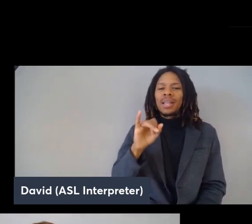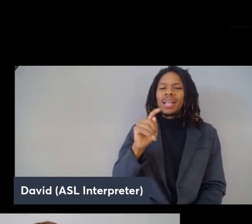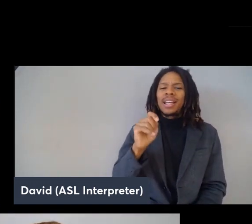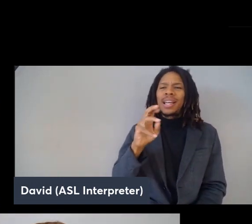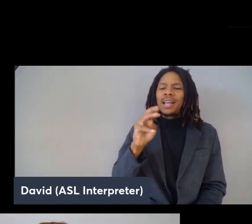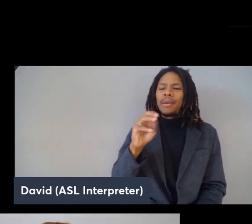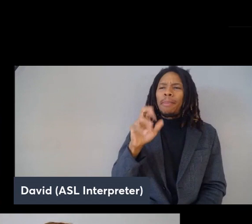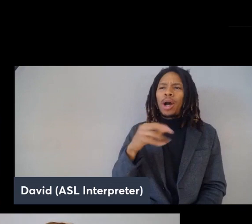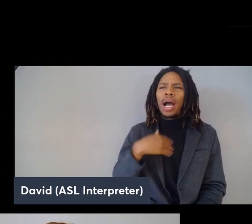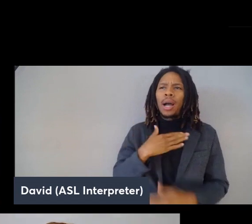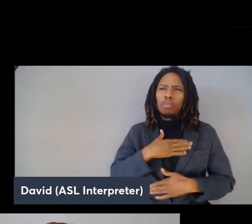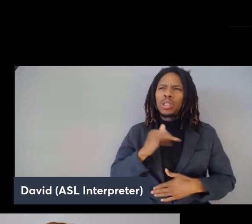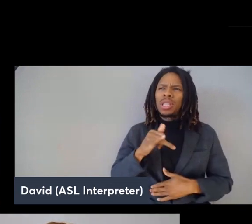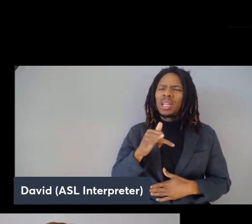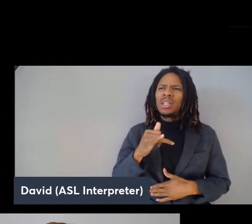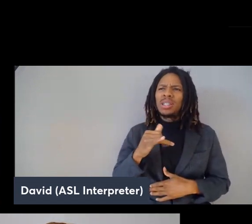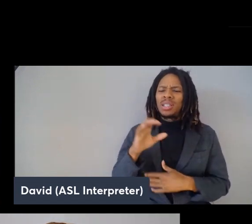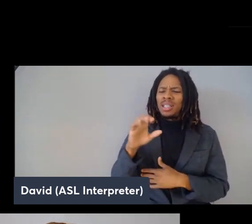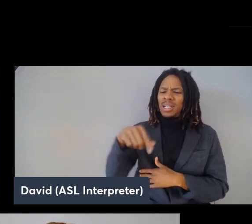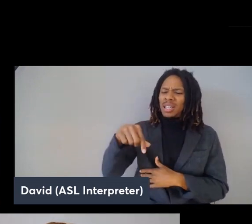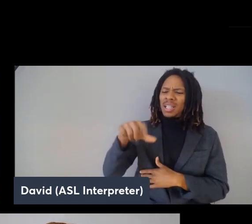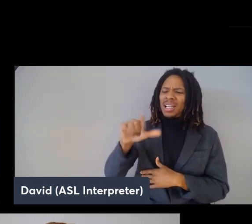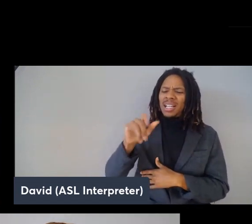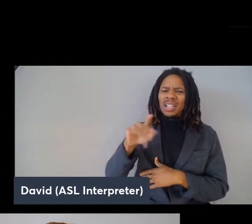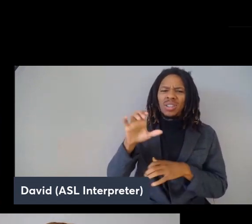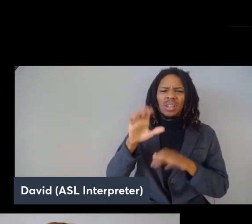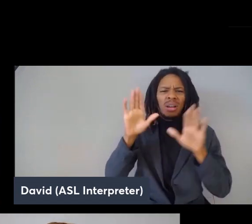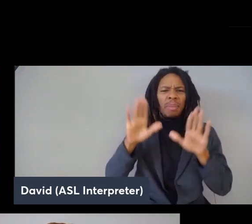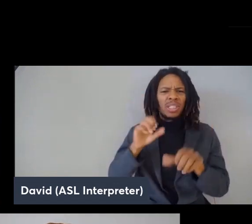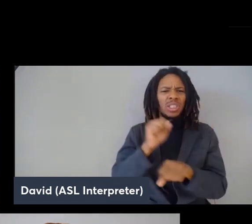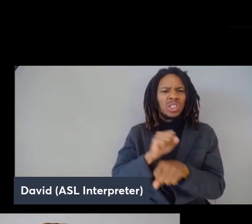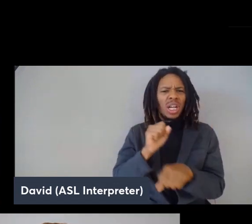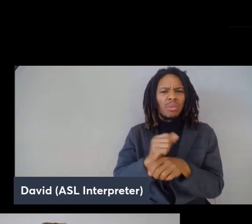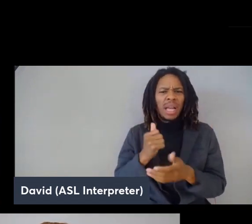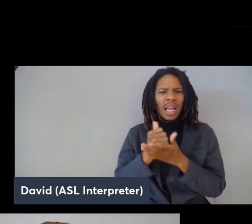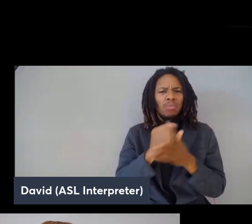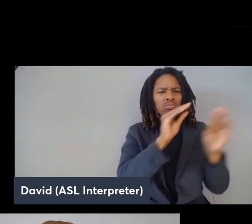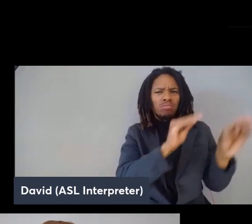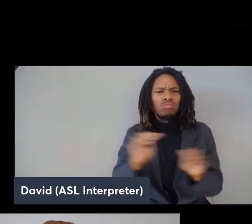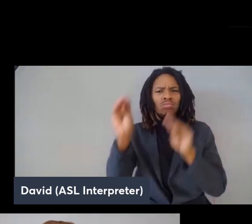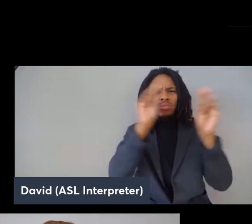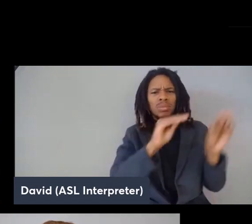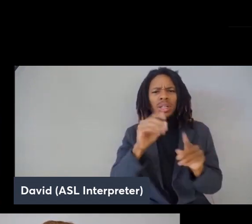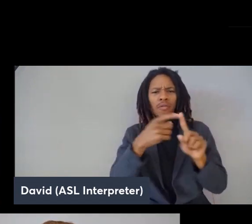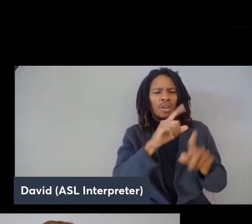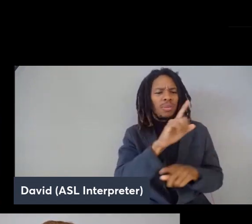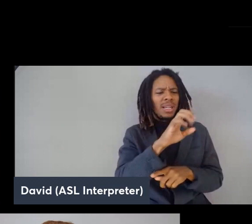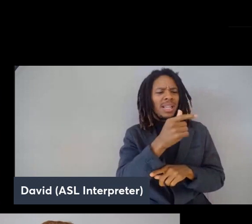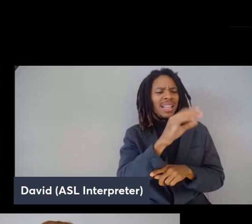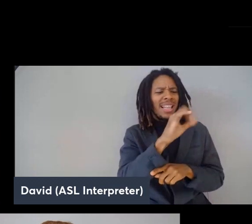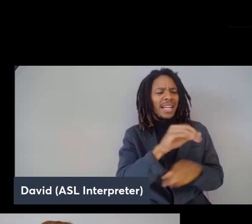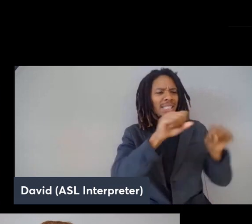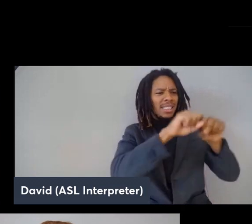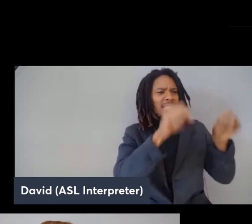and you know, Qlik's done an amazing job of helping customers move this data, like you said, from legacy systems into AWS.